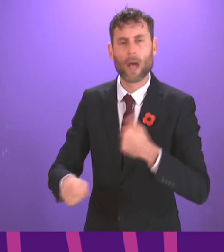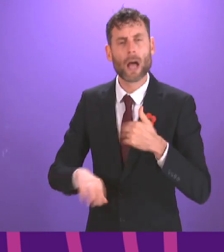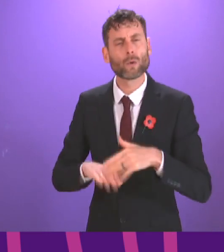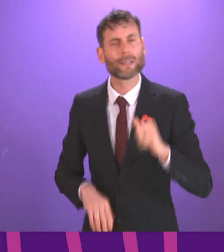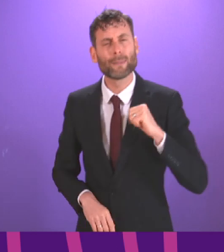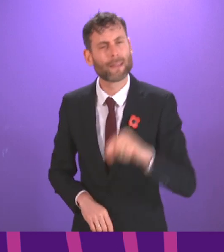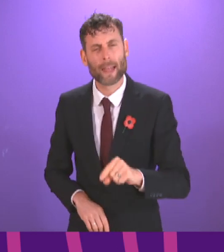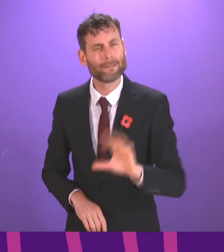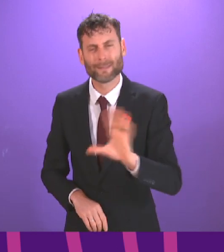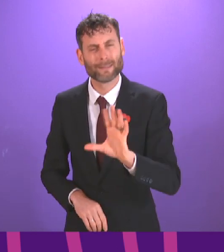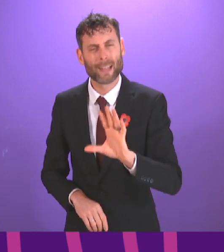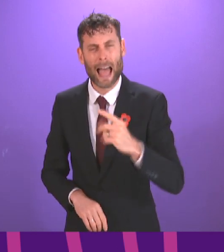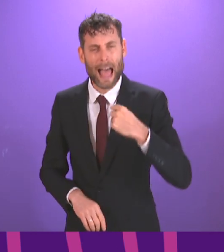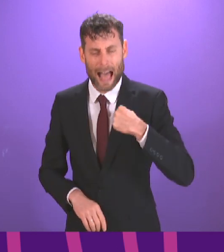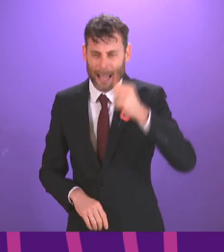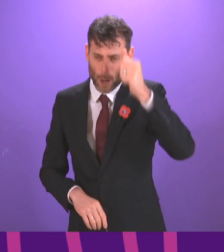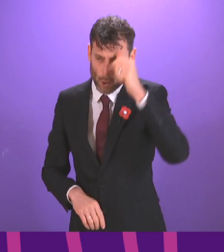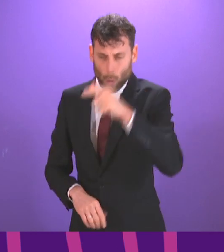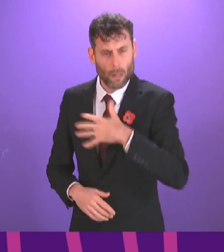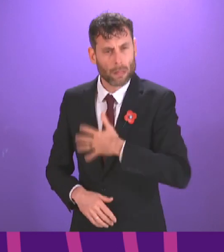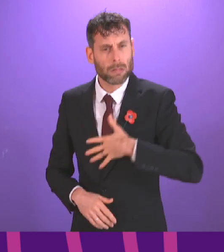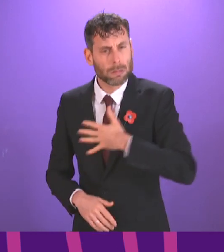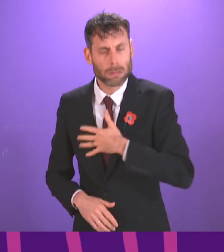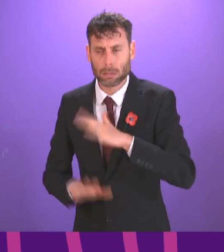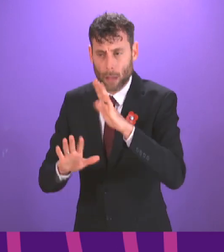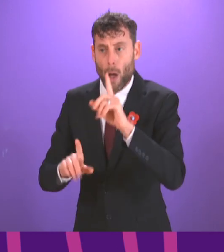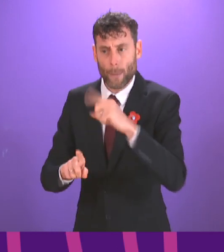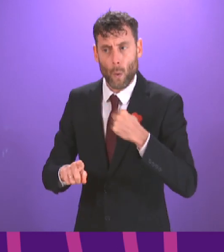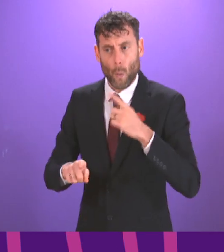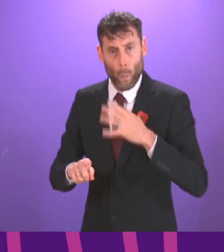in this report. I want to do everything that we can to provide those answers and to make